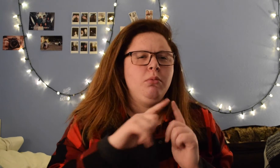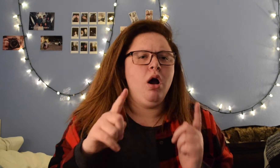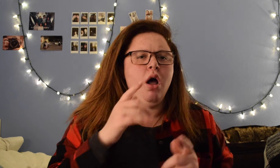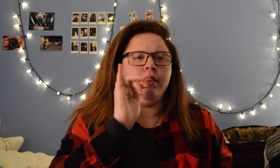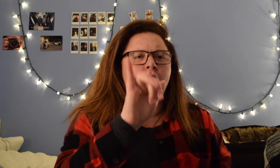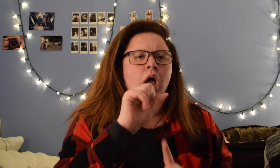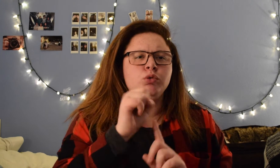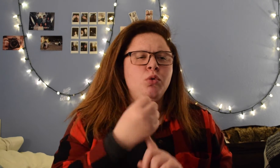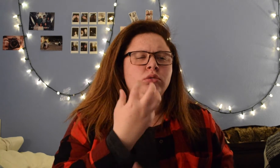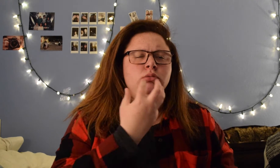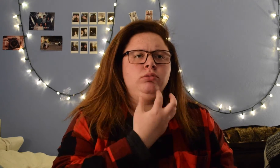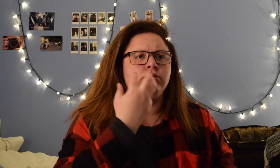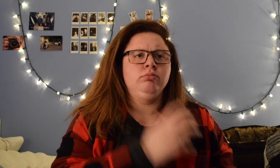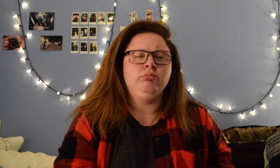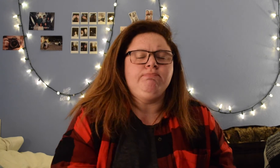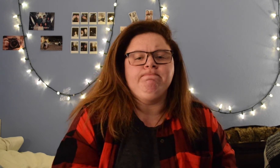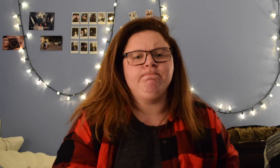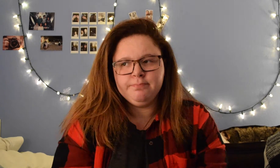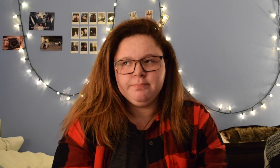But after that, it proved me wrong. It was just wow